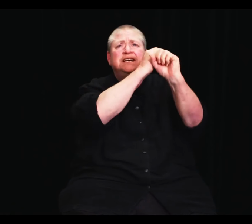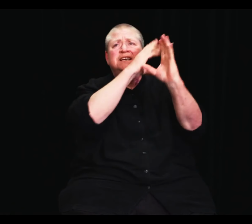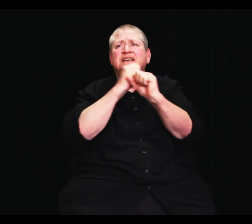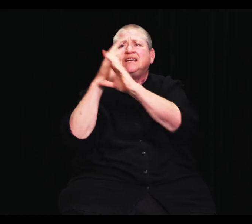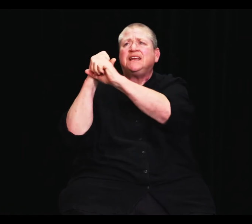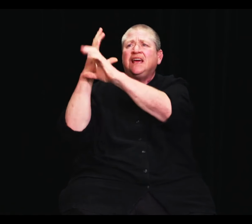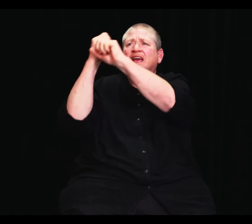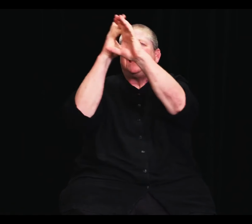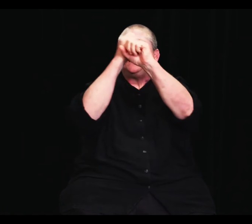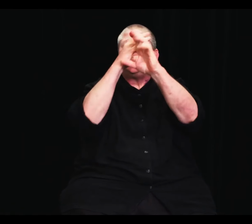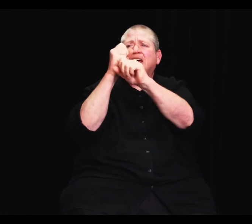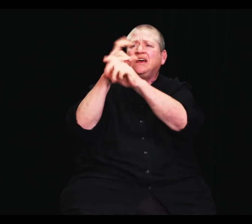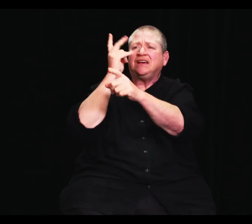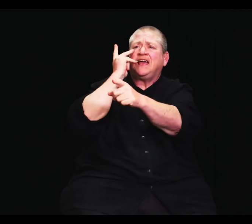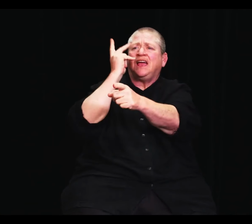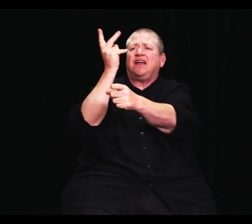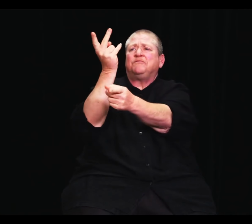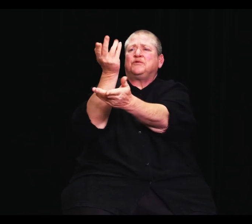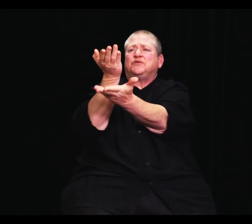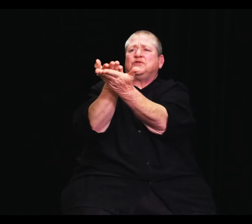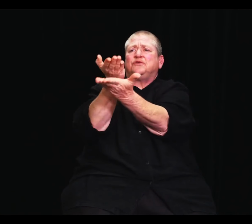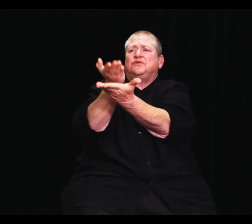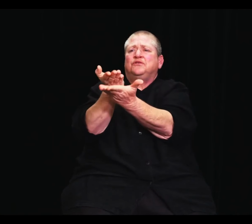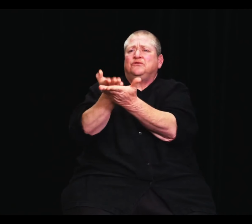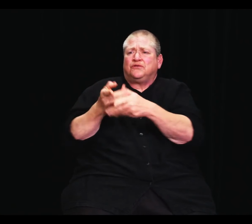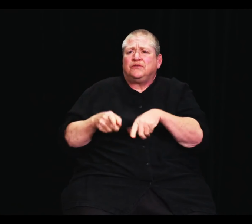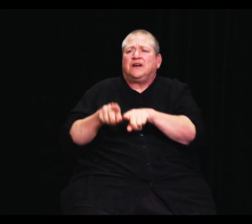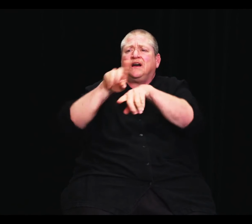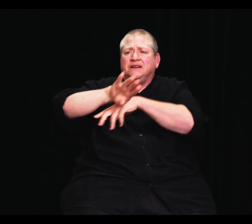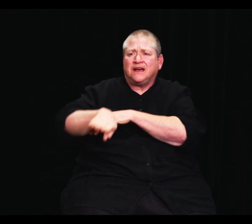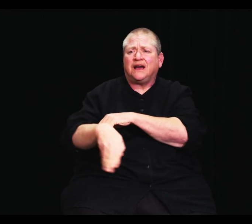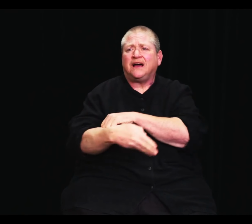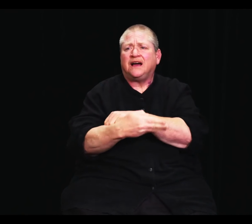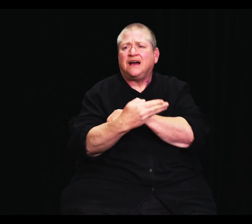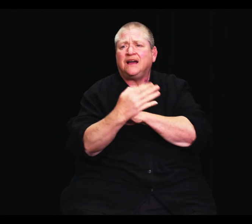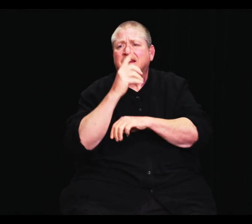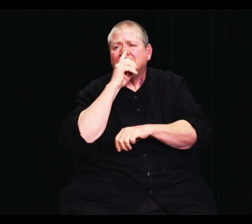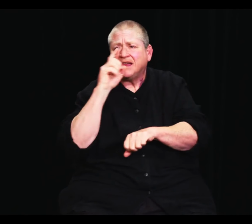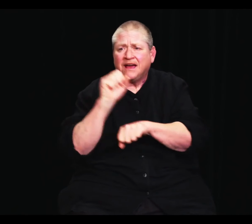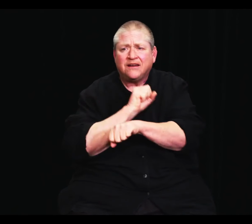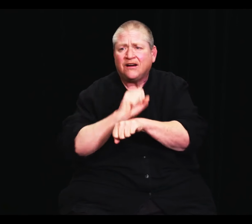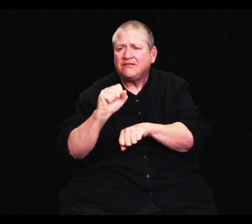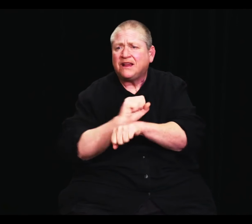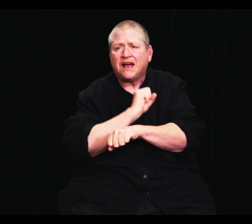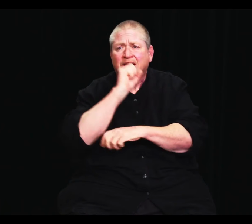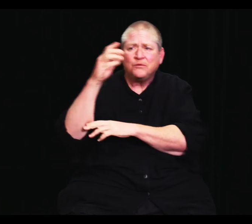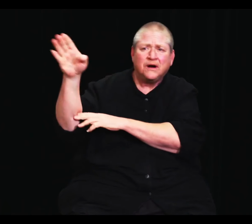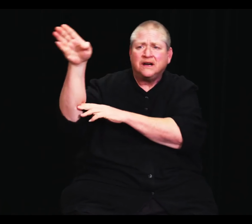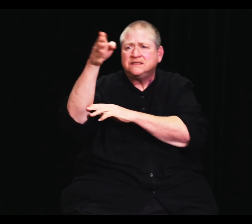And the rocket's red glare, the bombs bursting in air